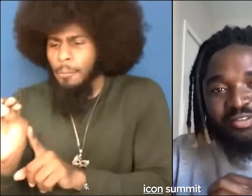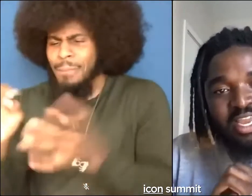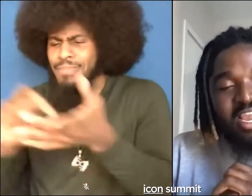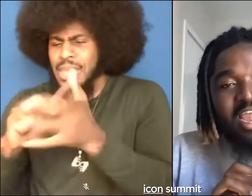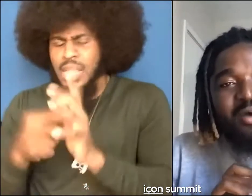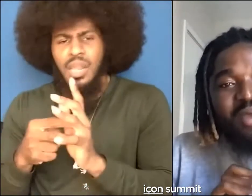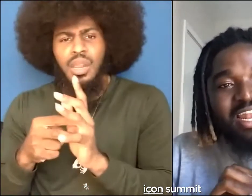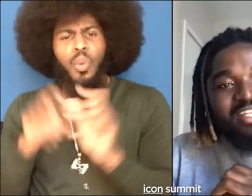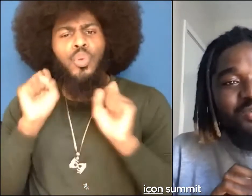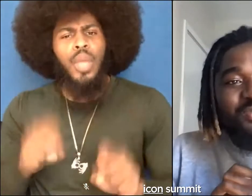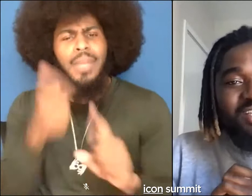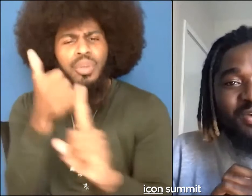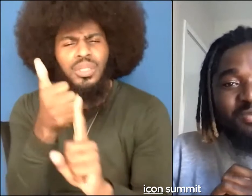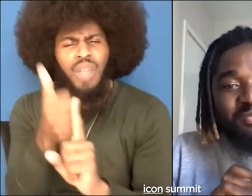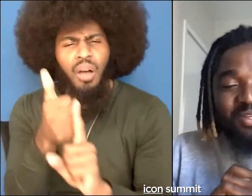self.